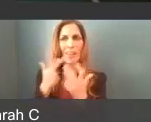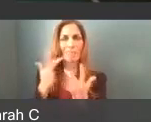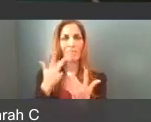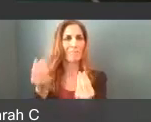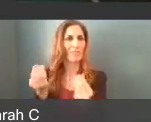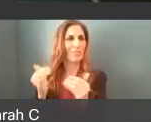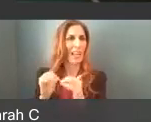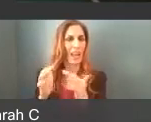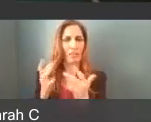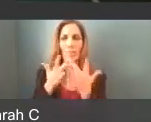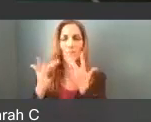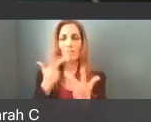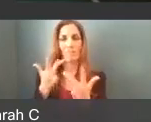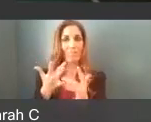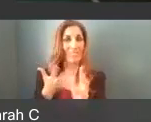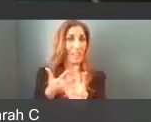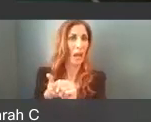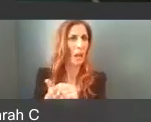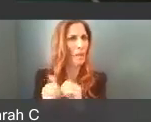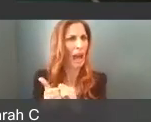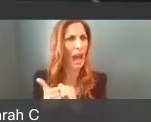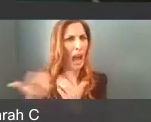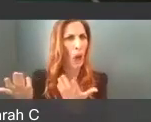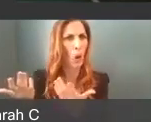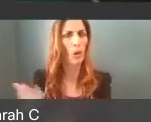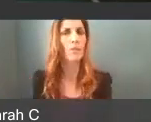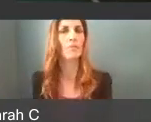[Commissioner Arkoosh] Yeah. So I don't have a lot of details yet.